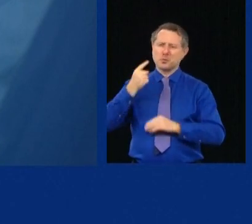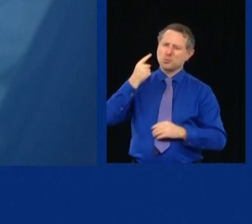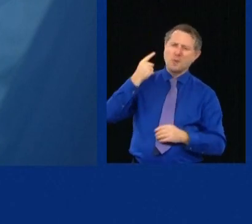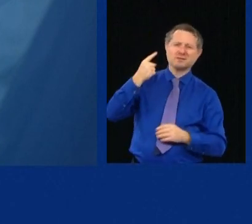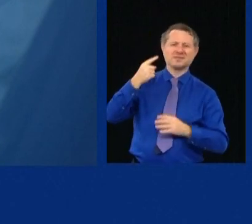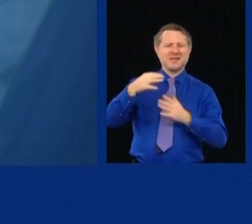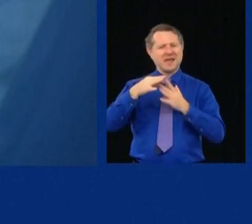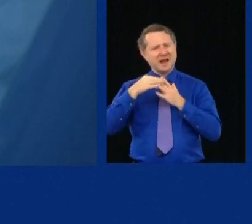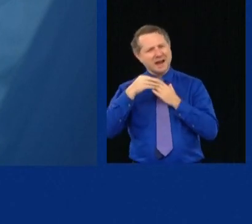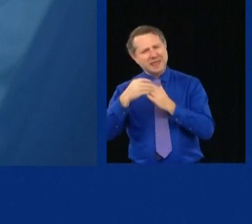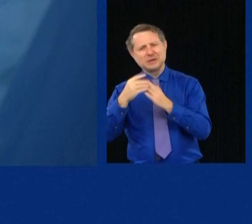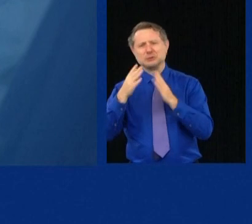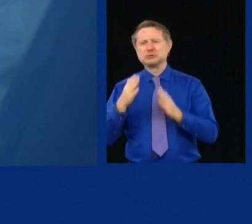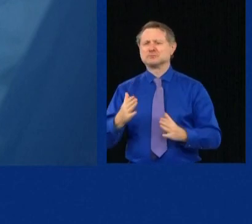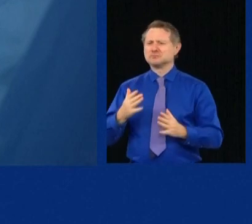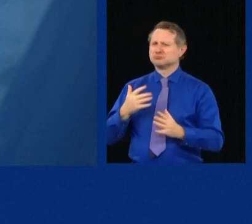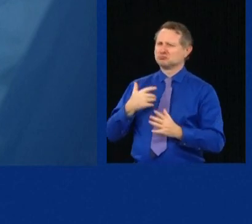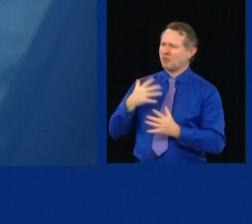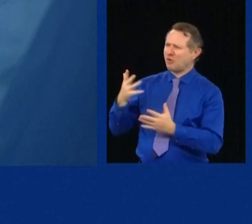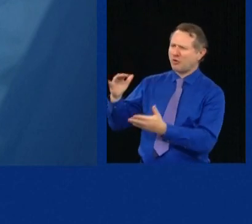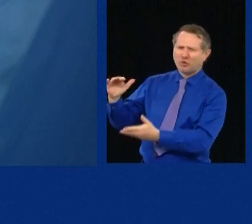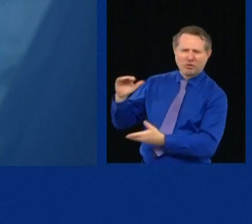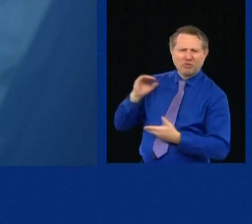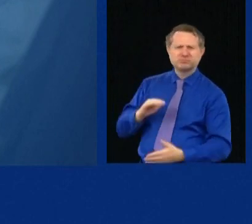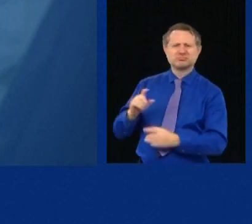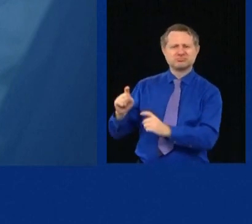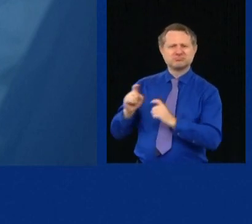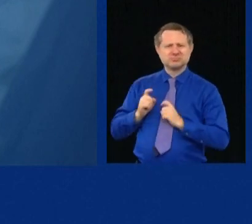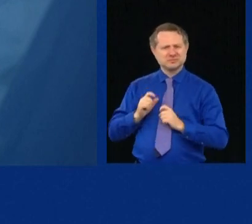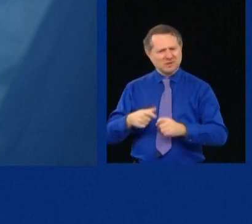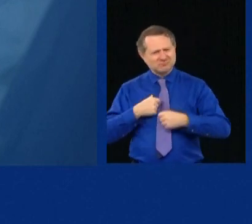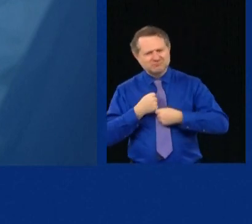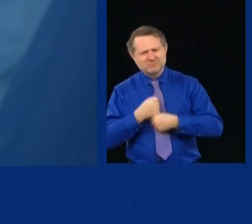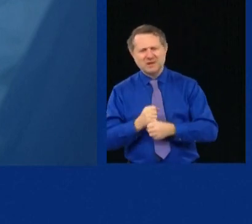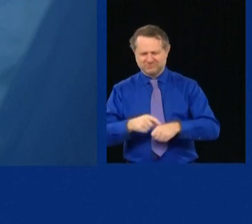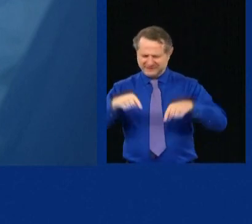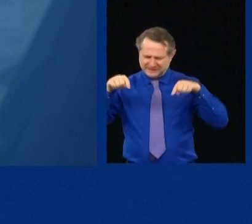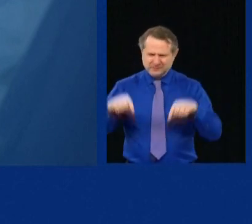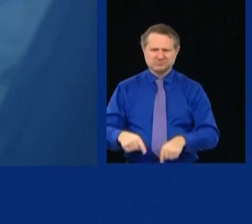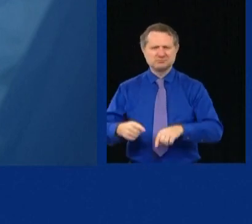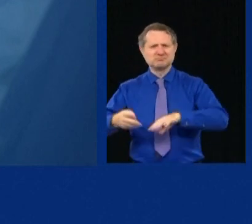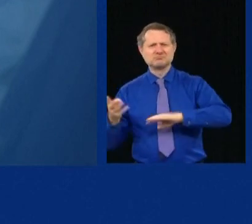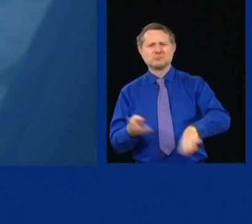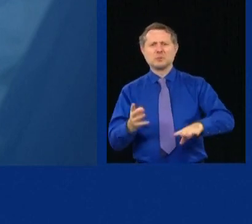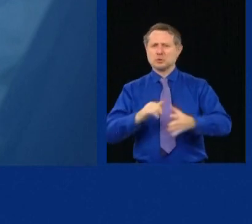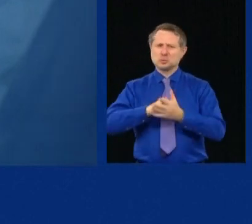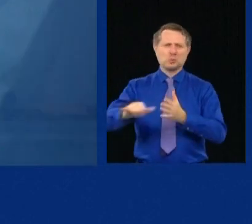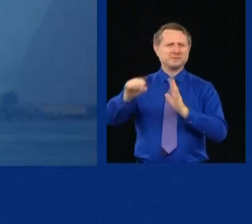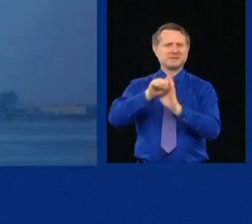I WANT TO MAKE SURE THAT WE IN NEW YORK ARE ACTUALLY LEADING THE WAY.